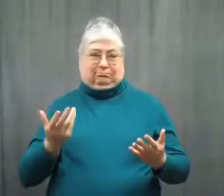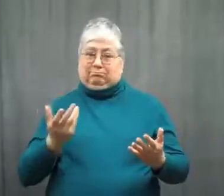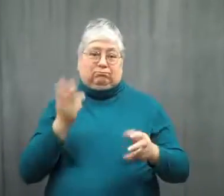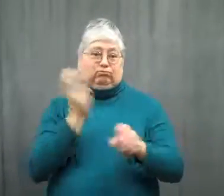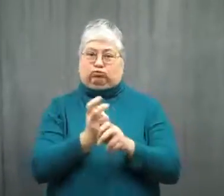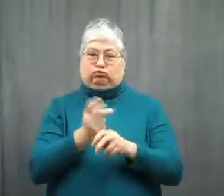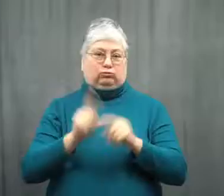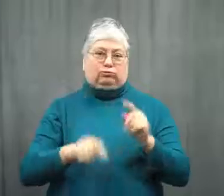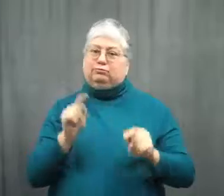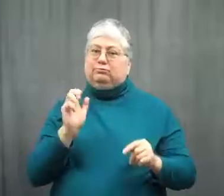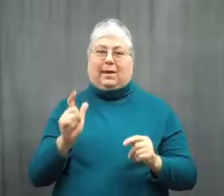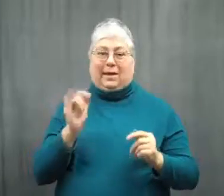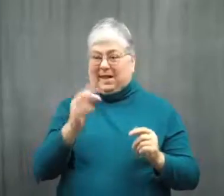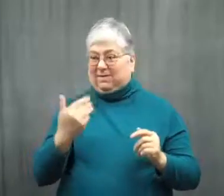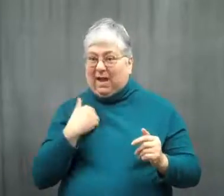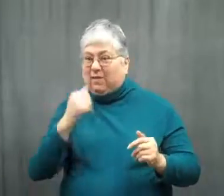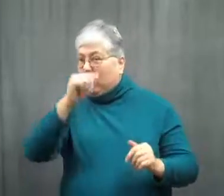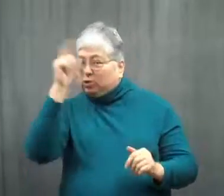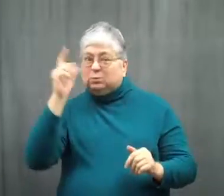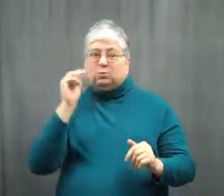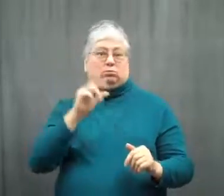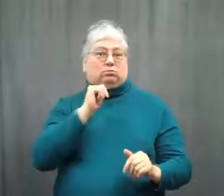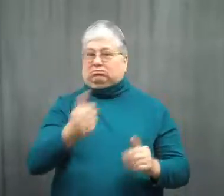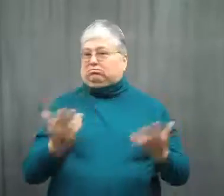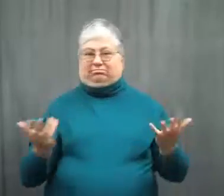There is just no way to tell if someone actually has Alzheimer's or not.